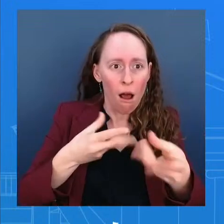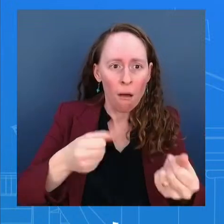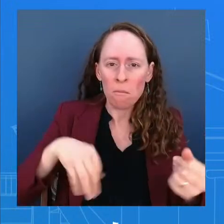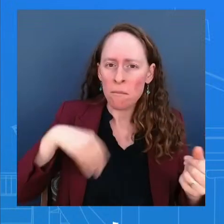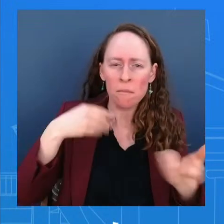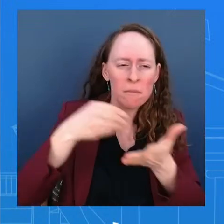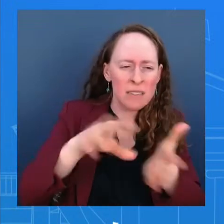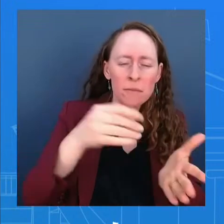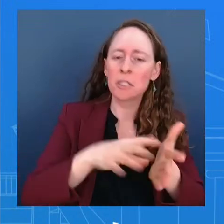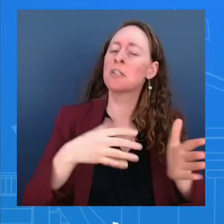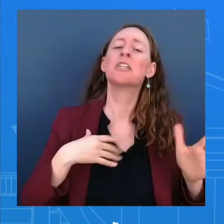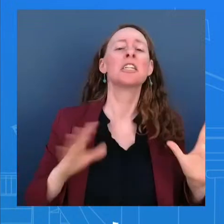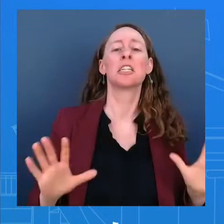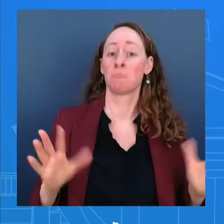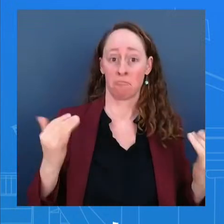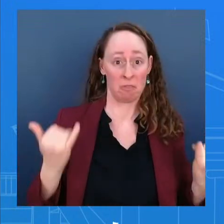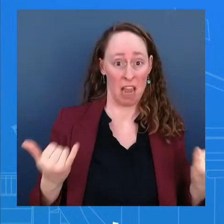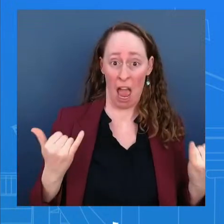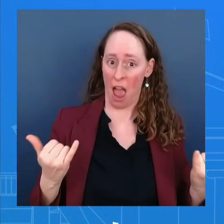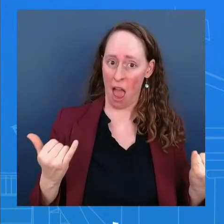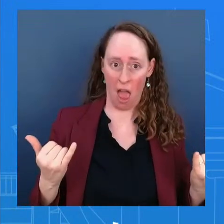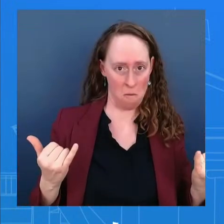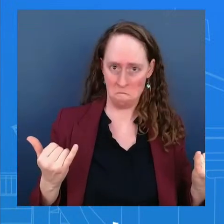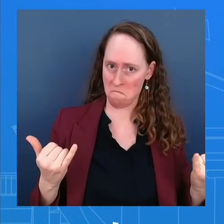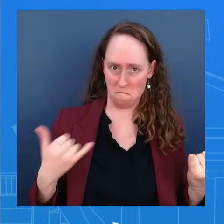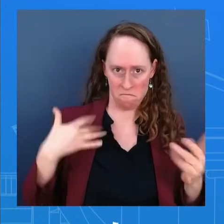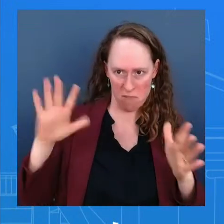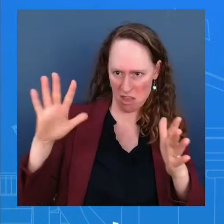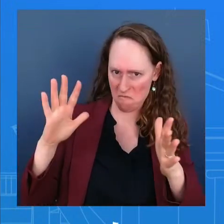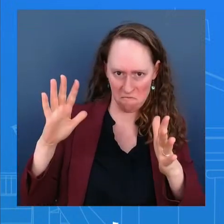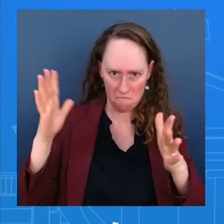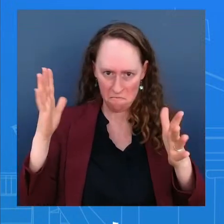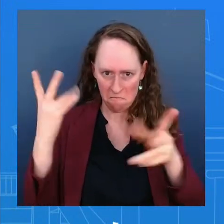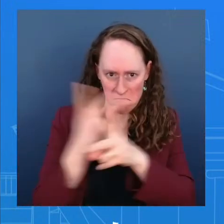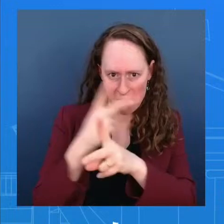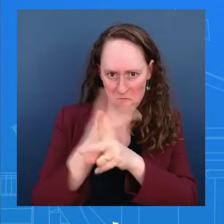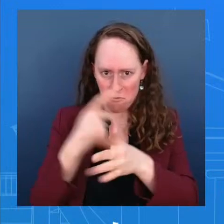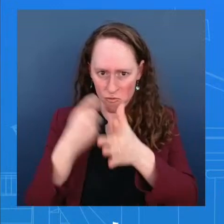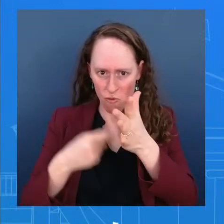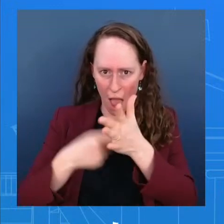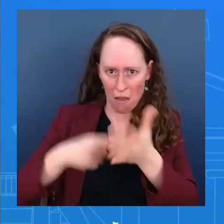And you said “spiked.” Actually, oil prices today are significantly lower than they have been,